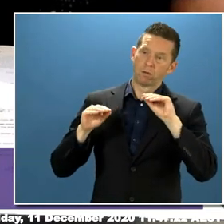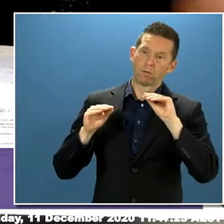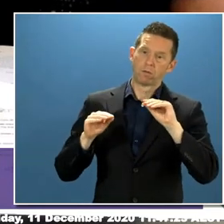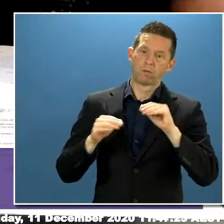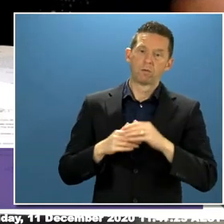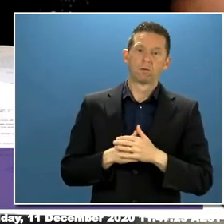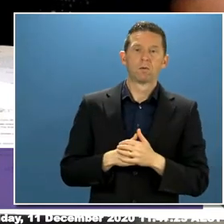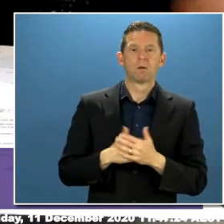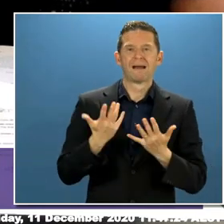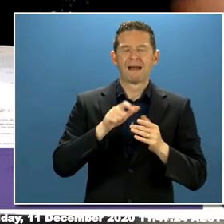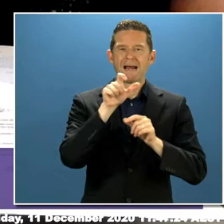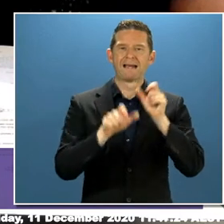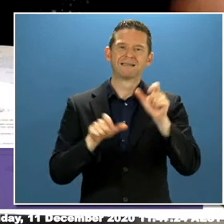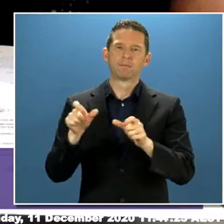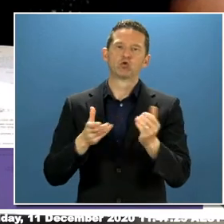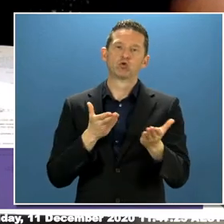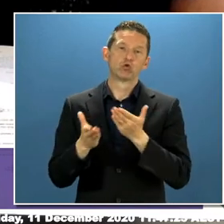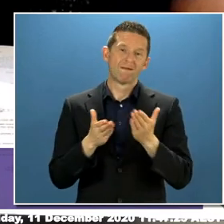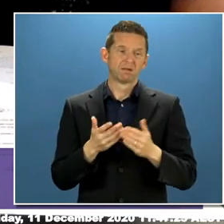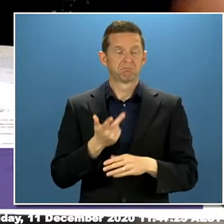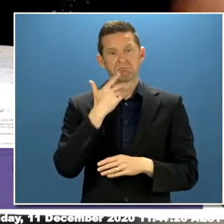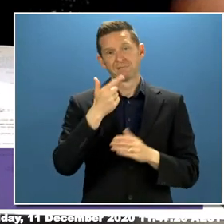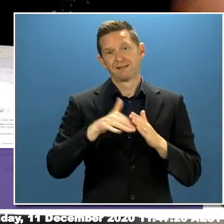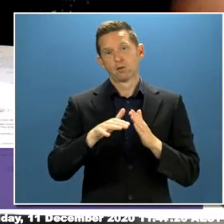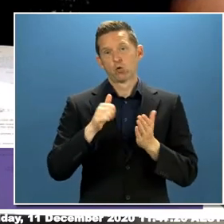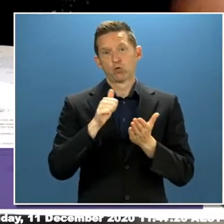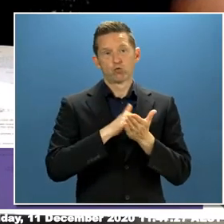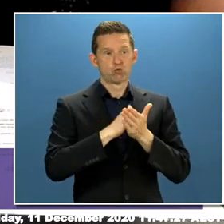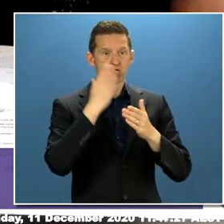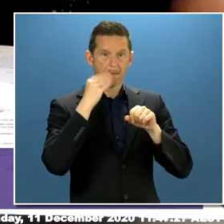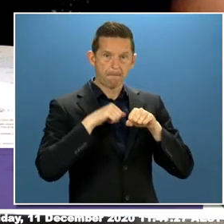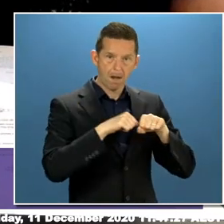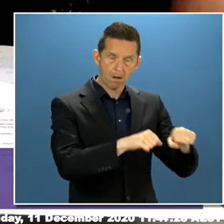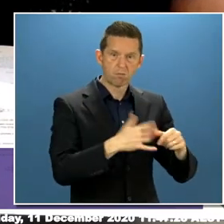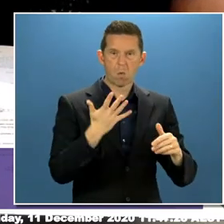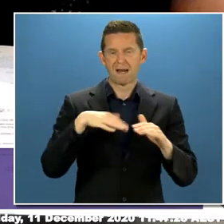service, let's say a supermarket or if it is within an office, we run